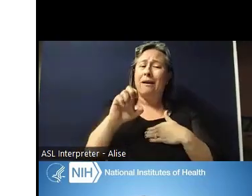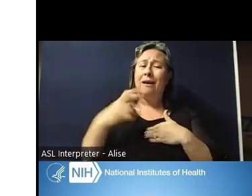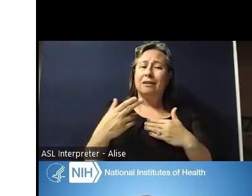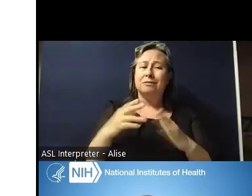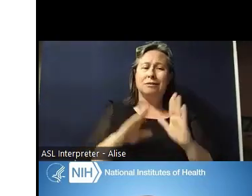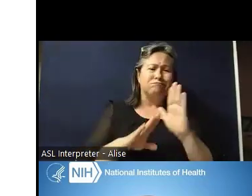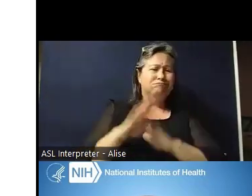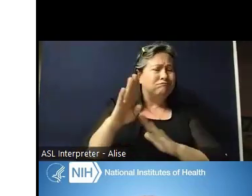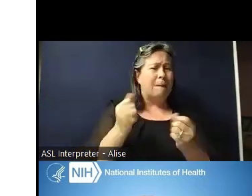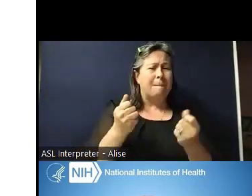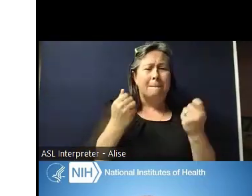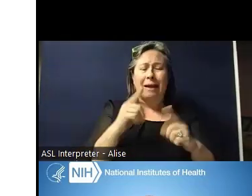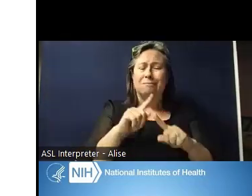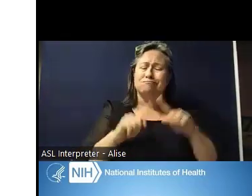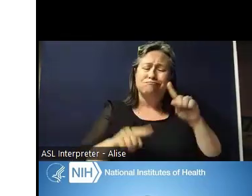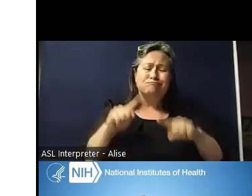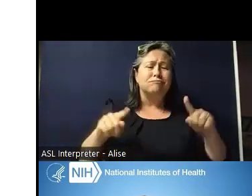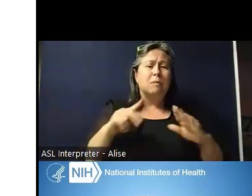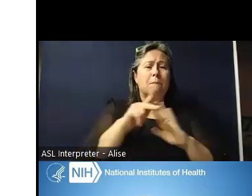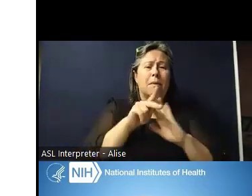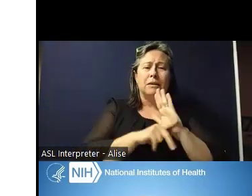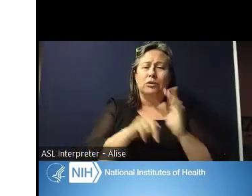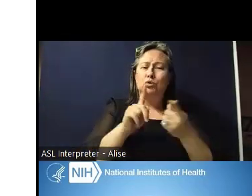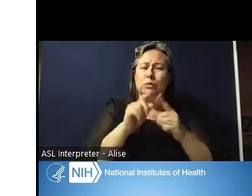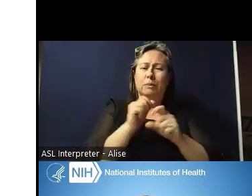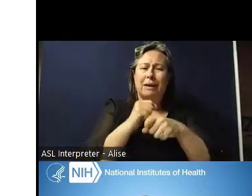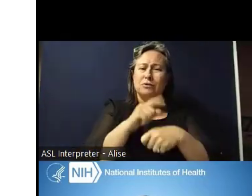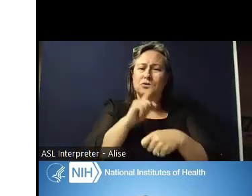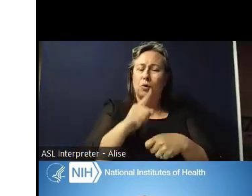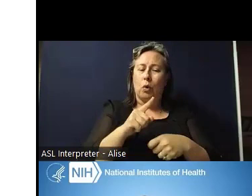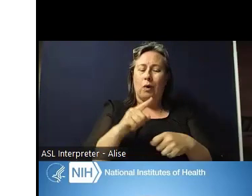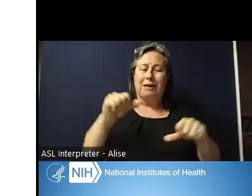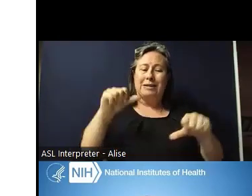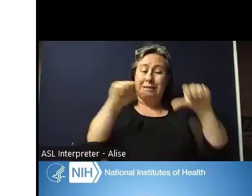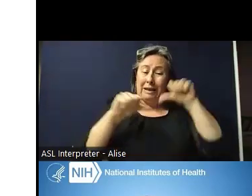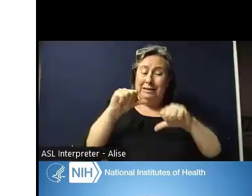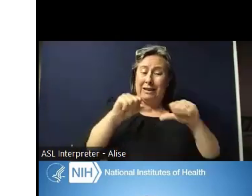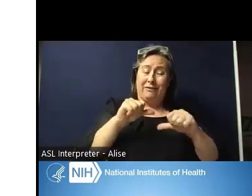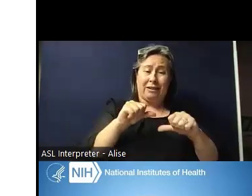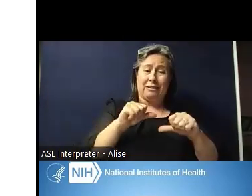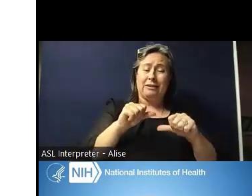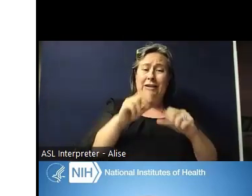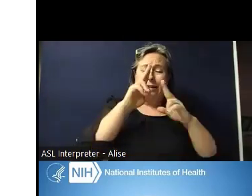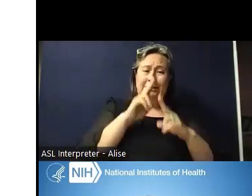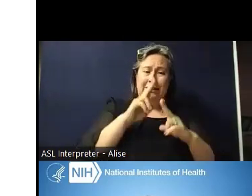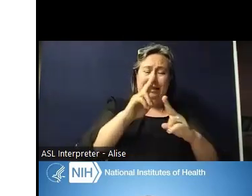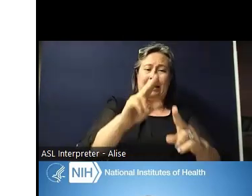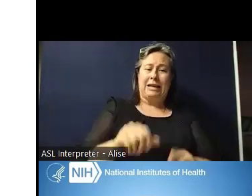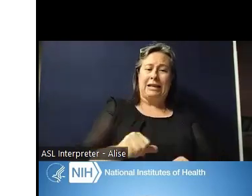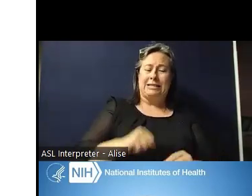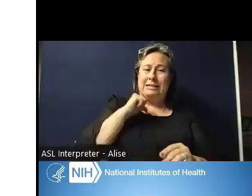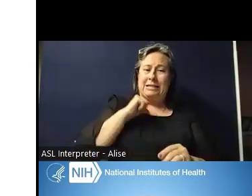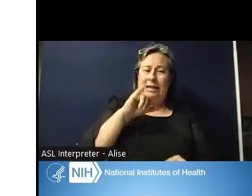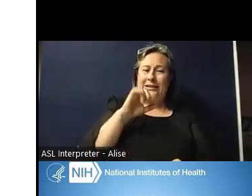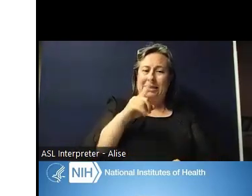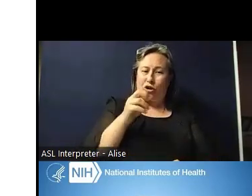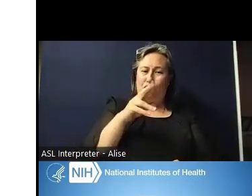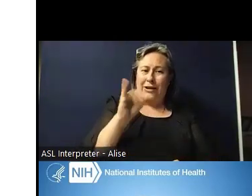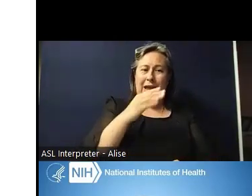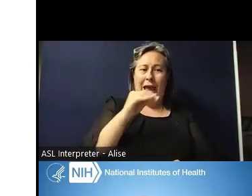and procedures to ensure scientific integrity and to facilitate the fulfillment of its mission